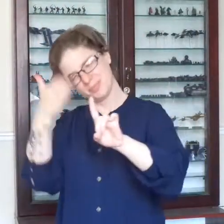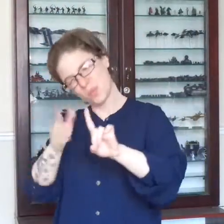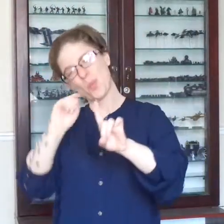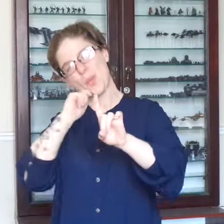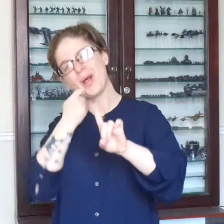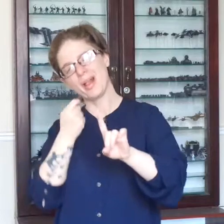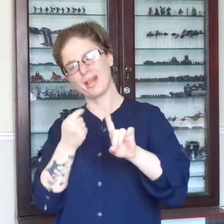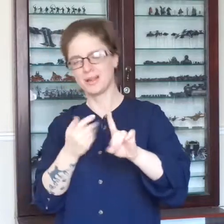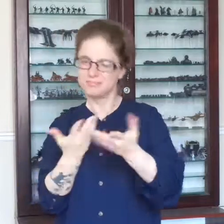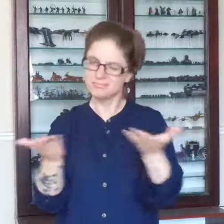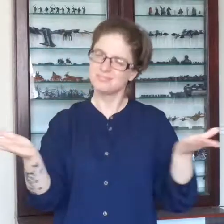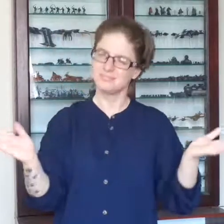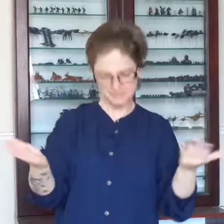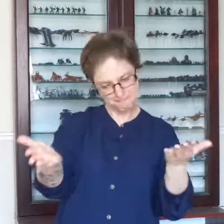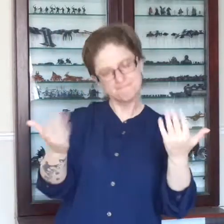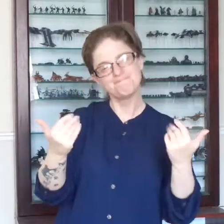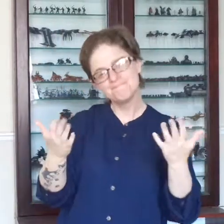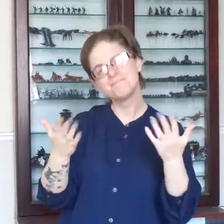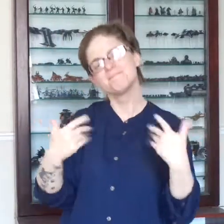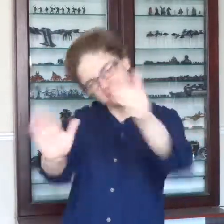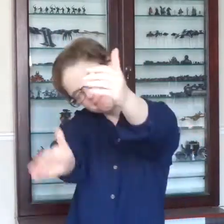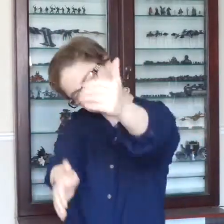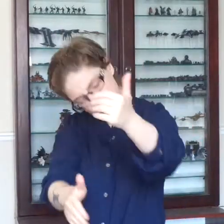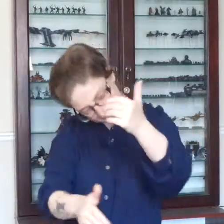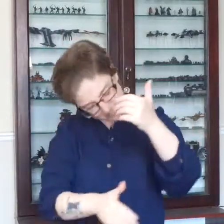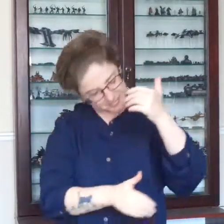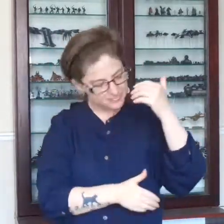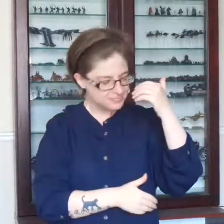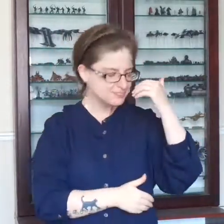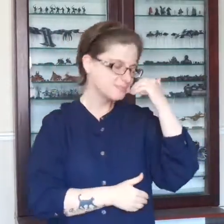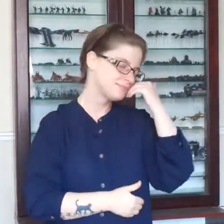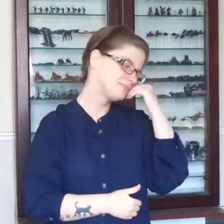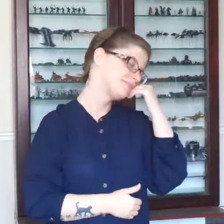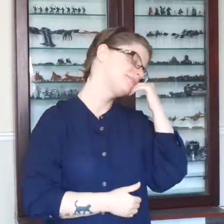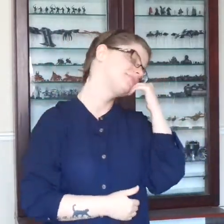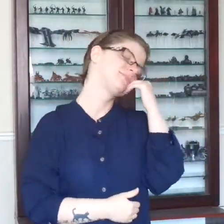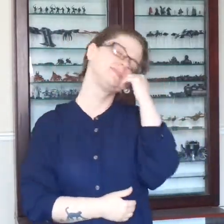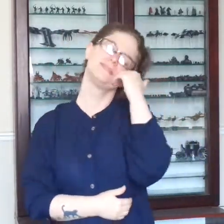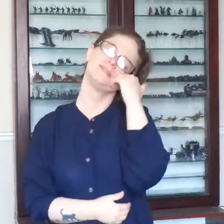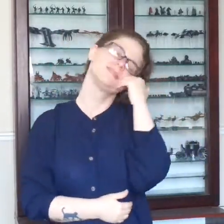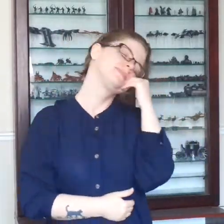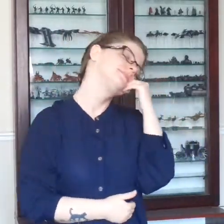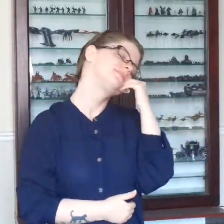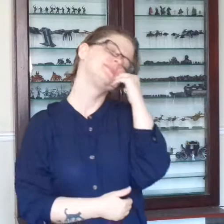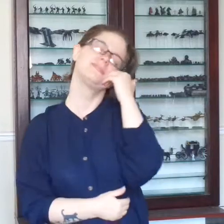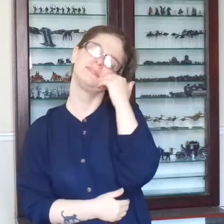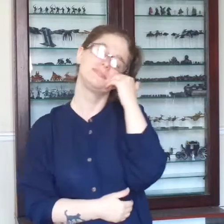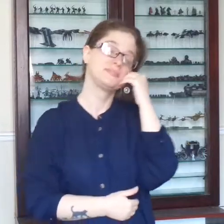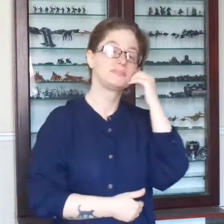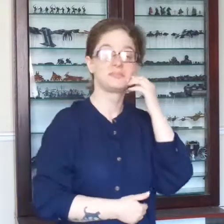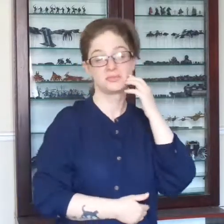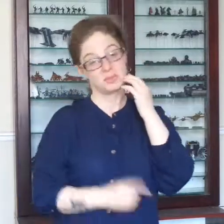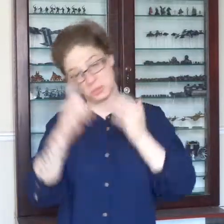Give me a minute to hold my girl Give me a minute to hold my girl